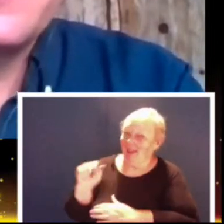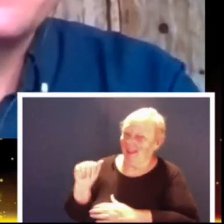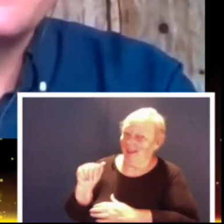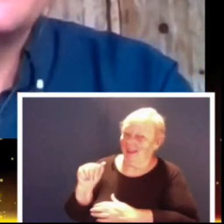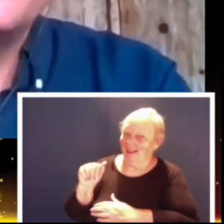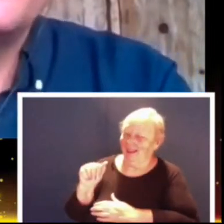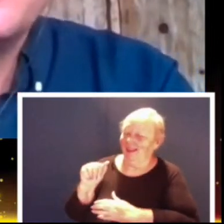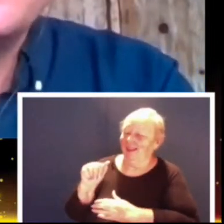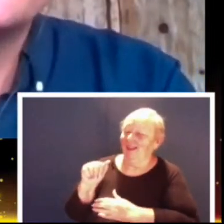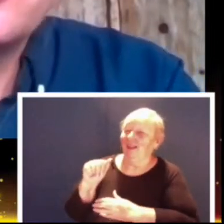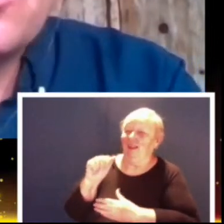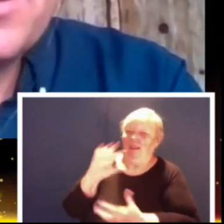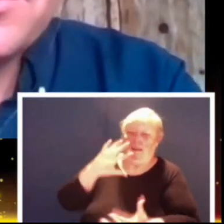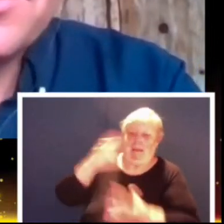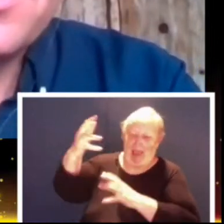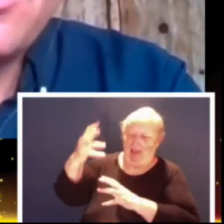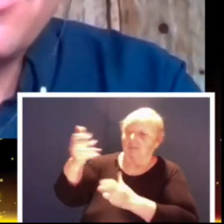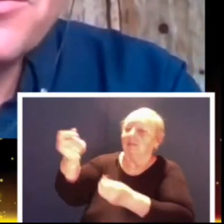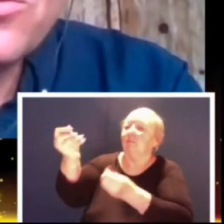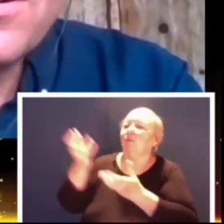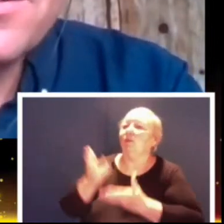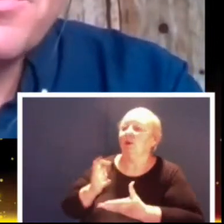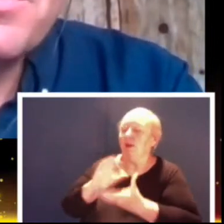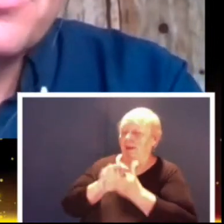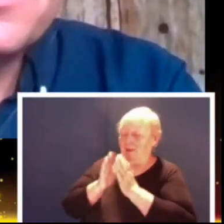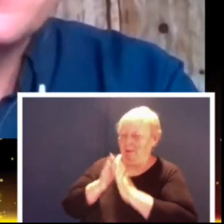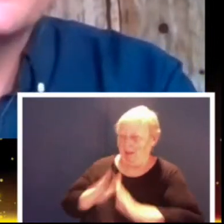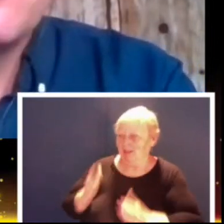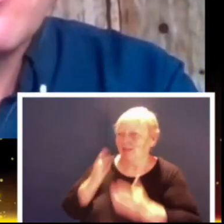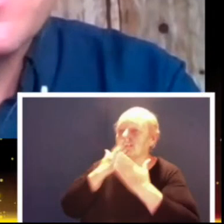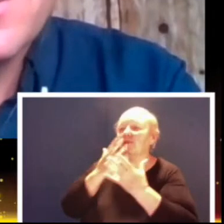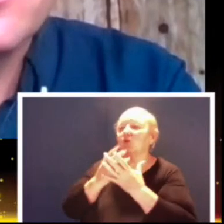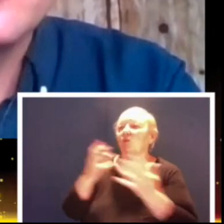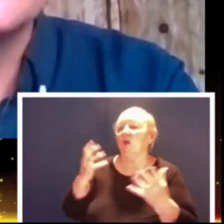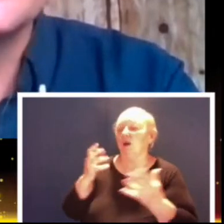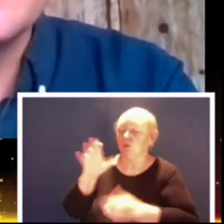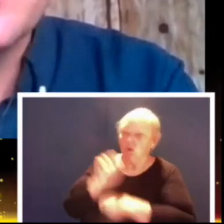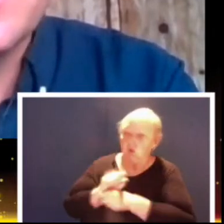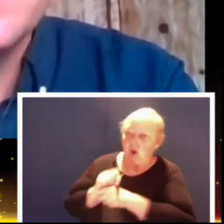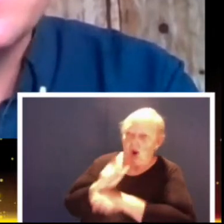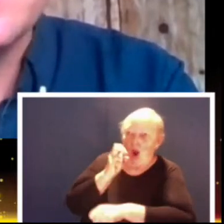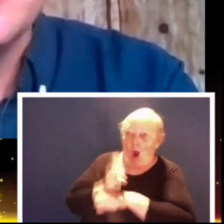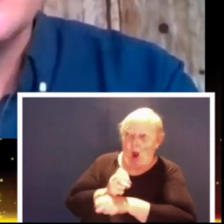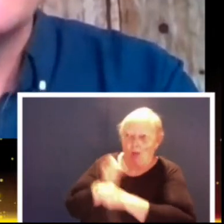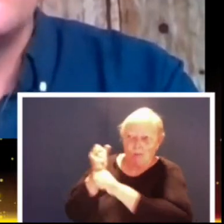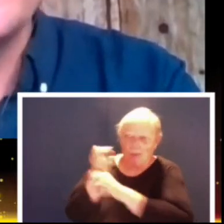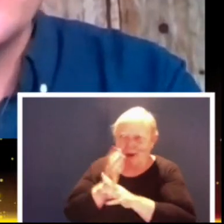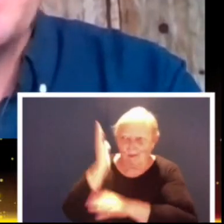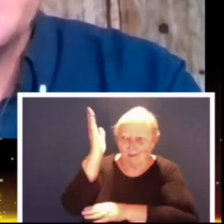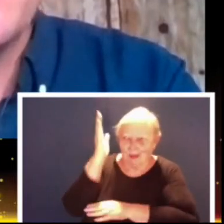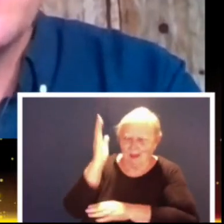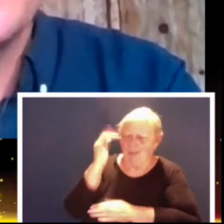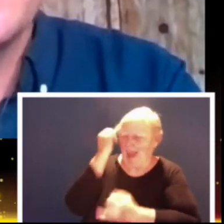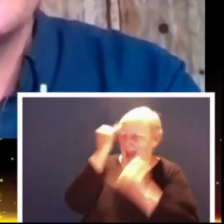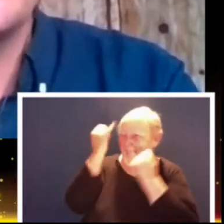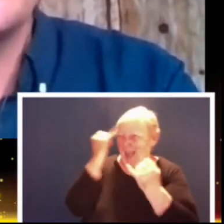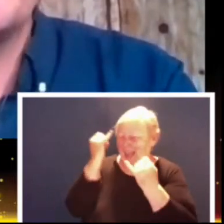Thank you so much for all of your work, putting this talk together, sharing this idea, for holding the space for us to think about